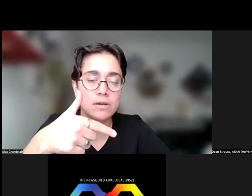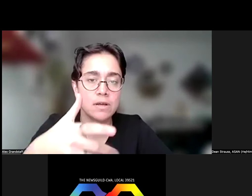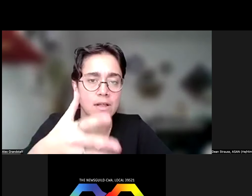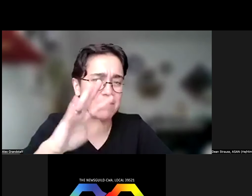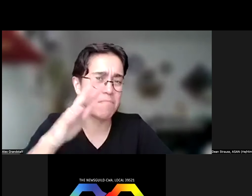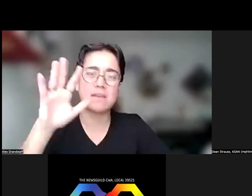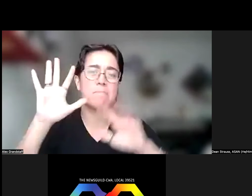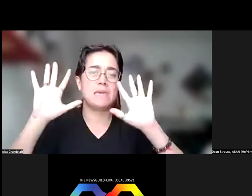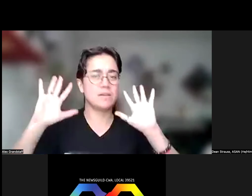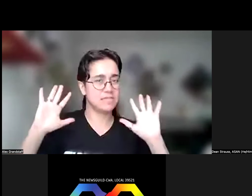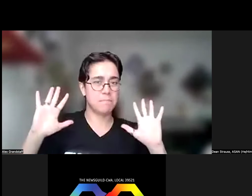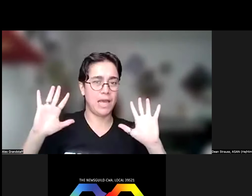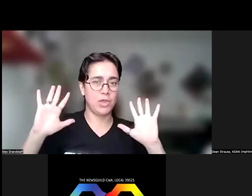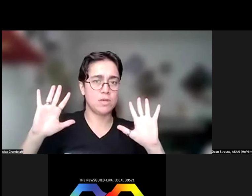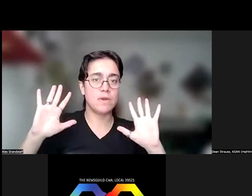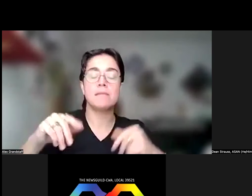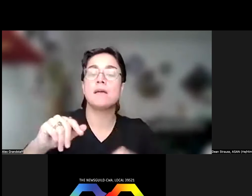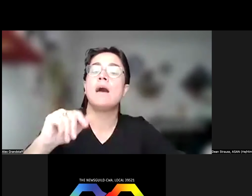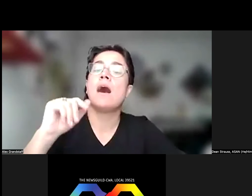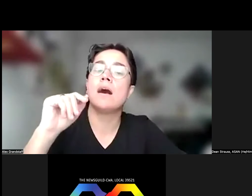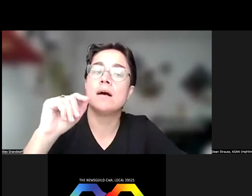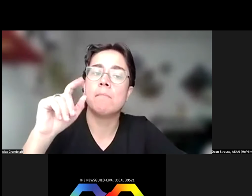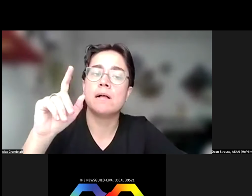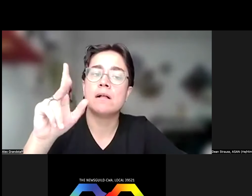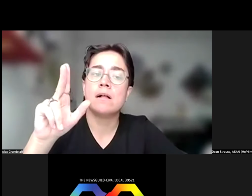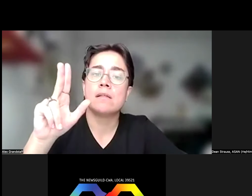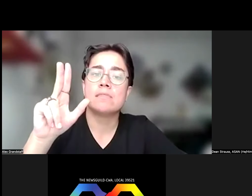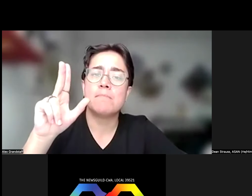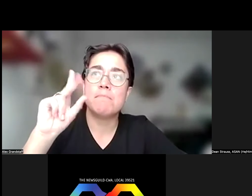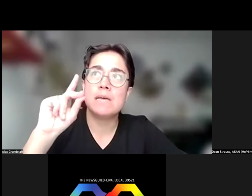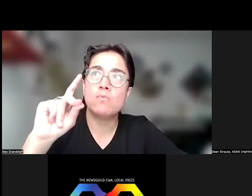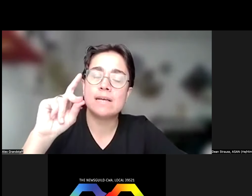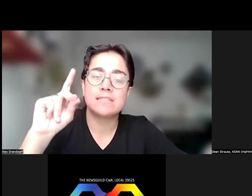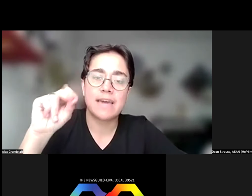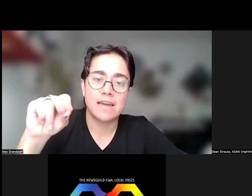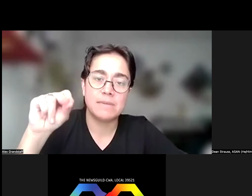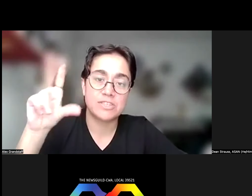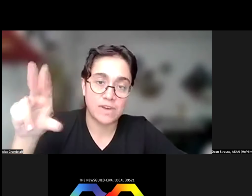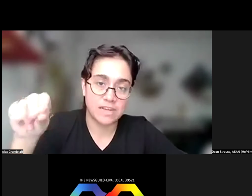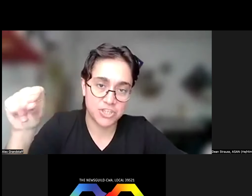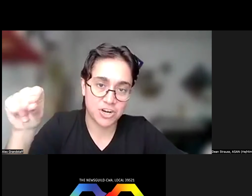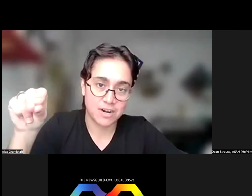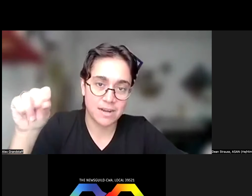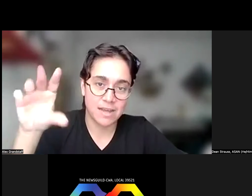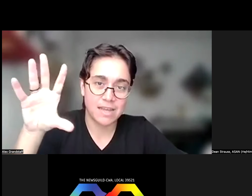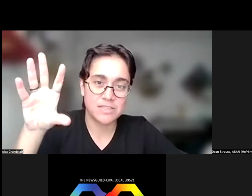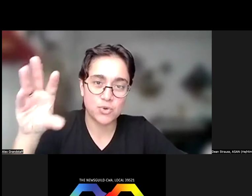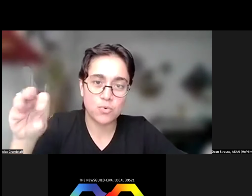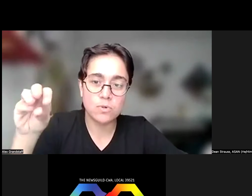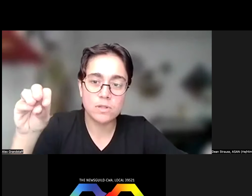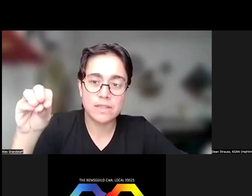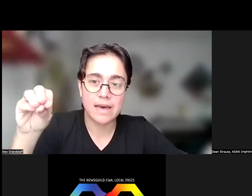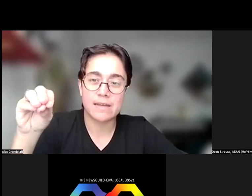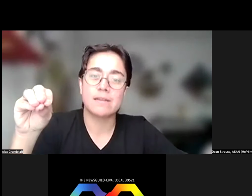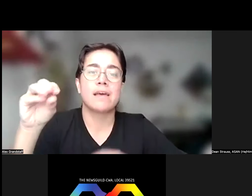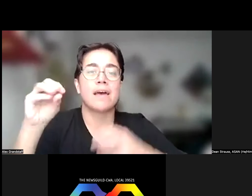Apple tool - when you are building strategies